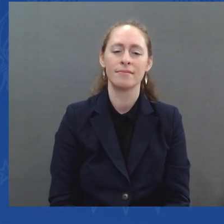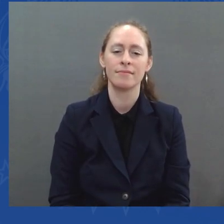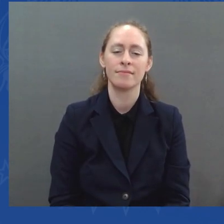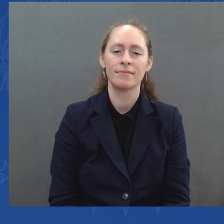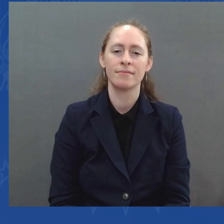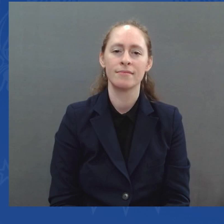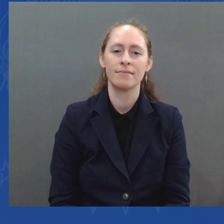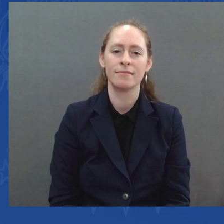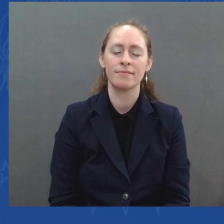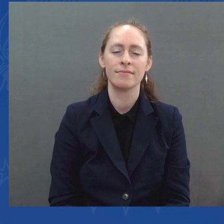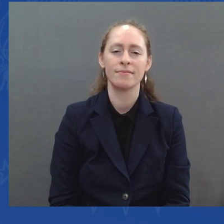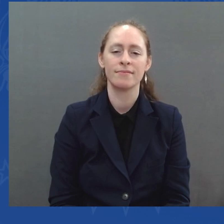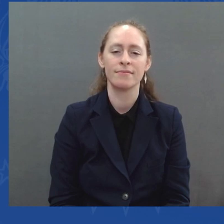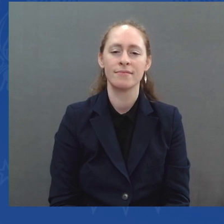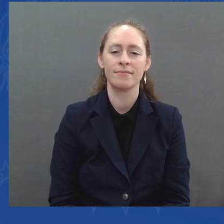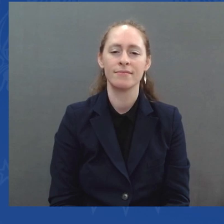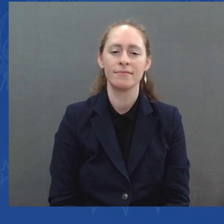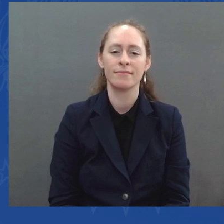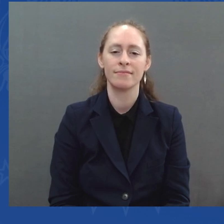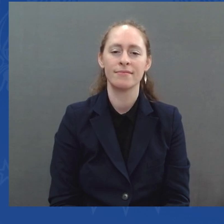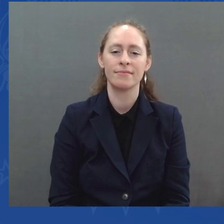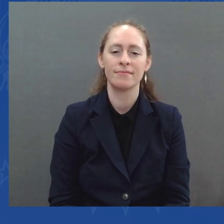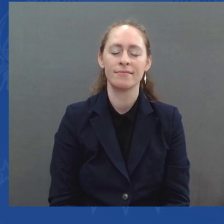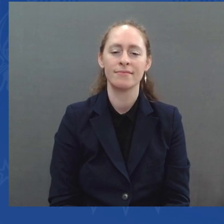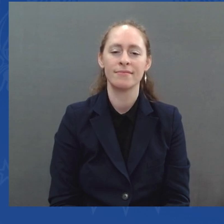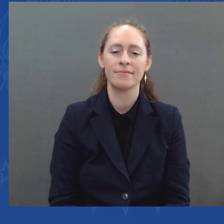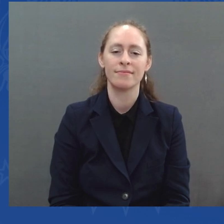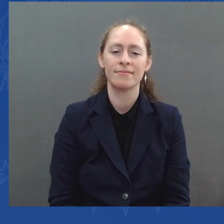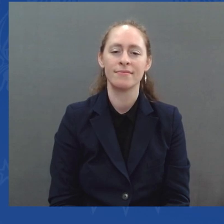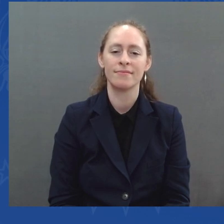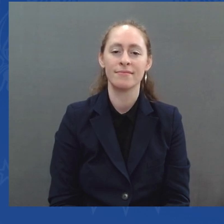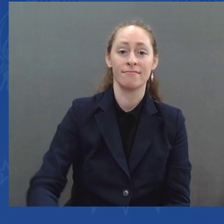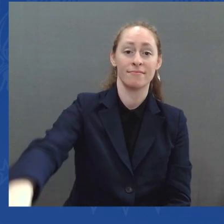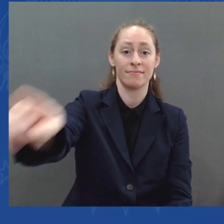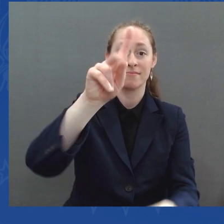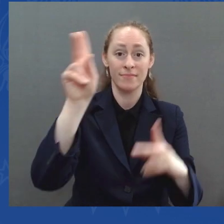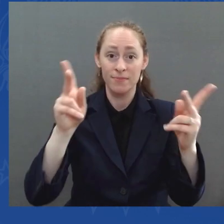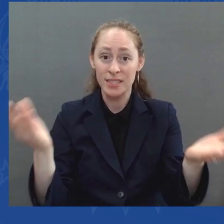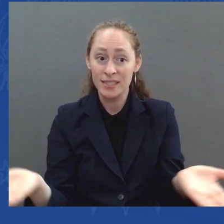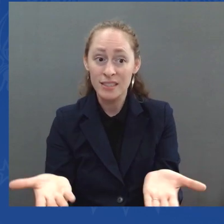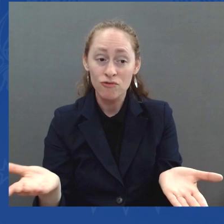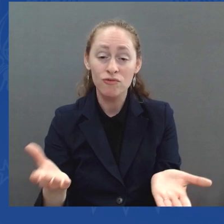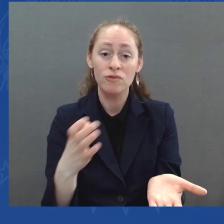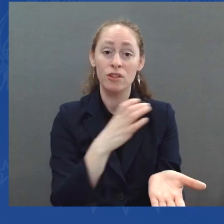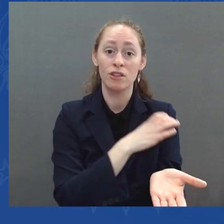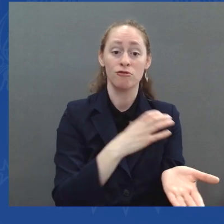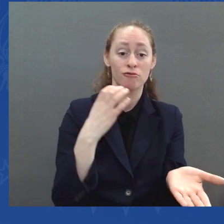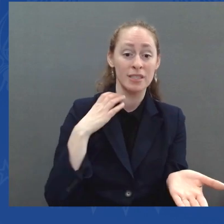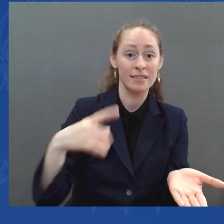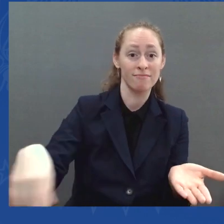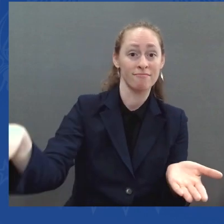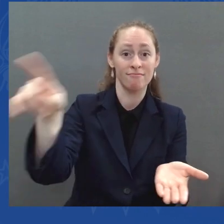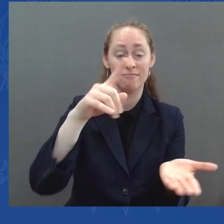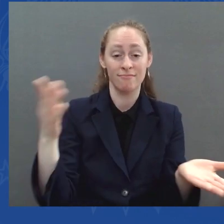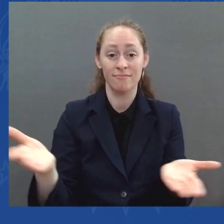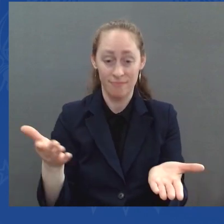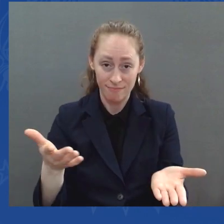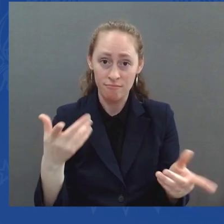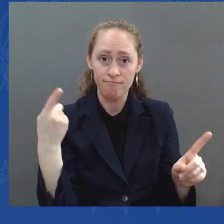and members of Congress, the American Rescue Plan, subsidies -- subsidizes that are lowering premiums --